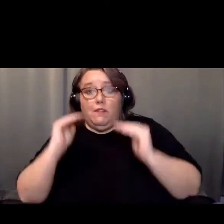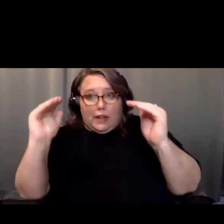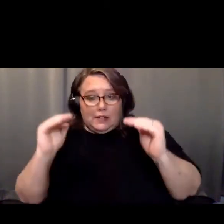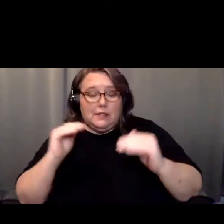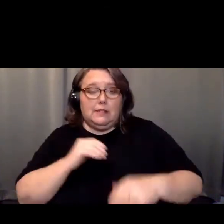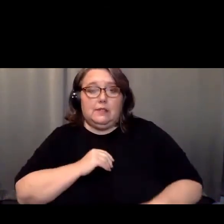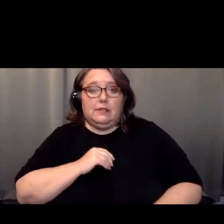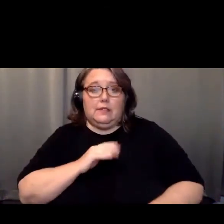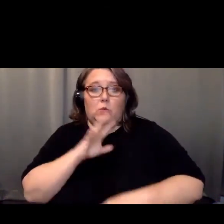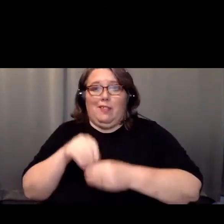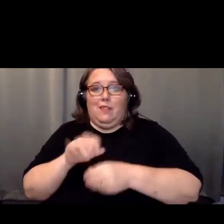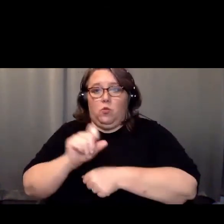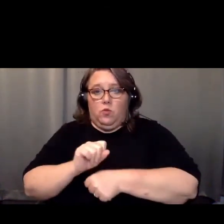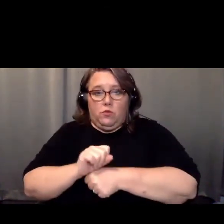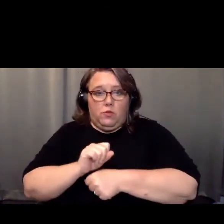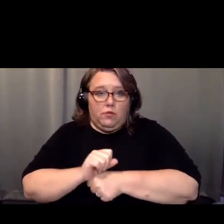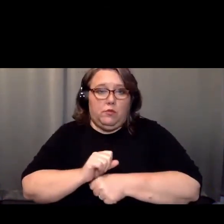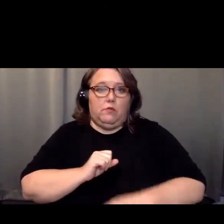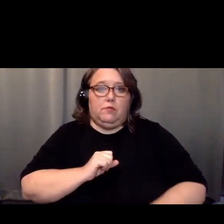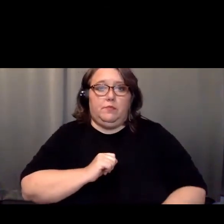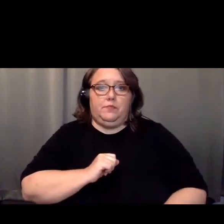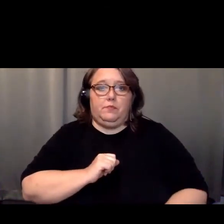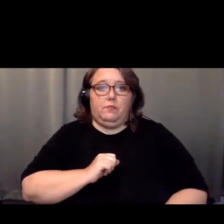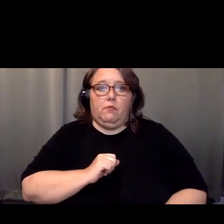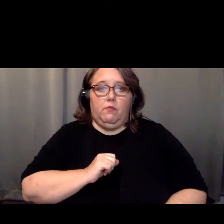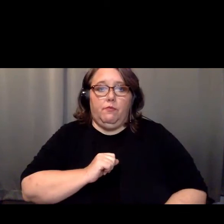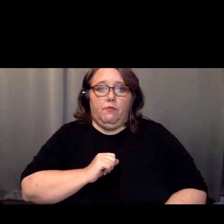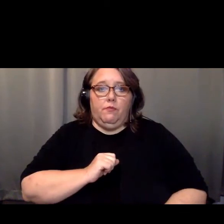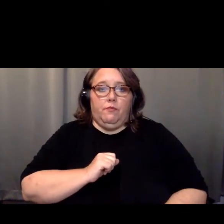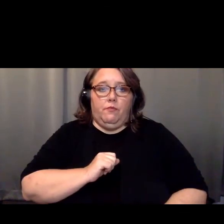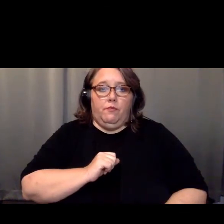So, someone that requires services to help them prepare